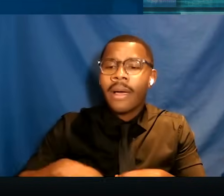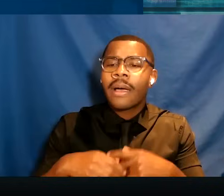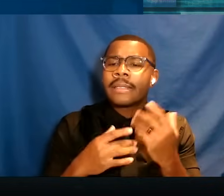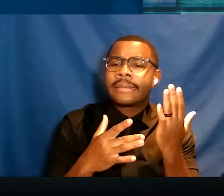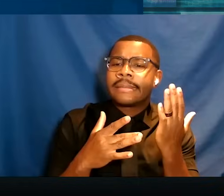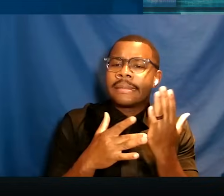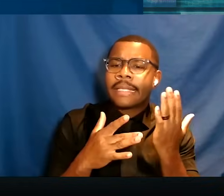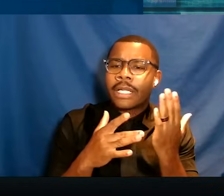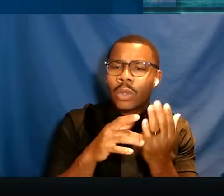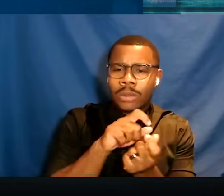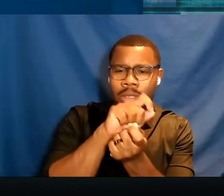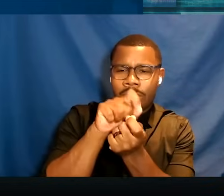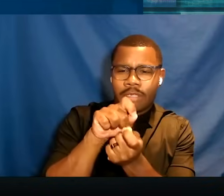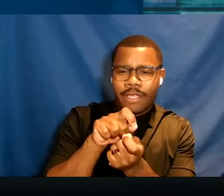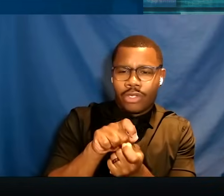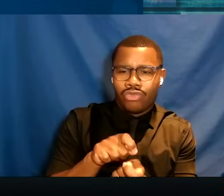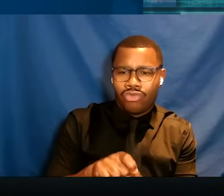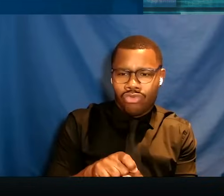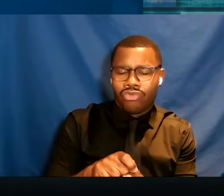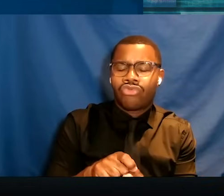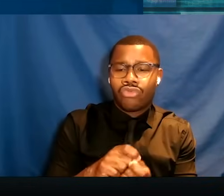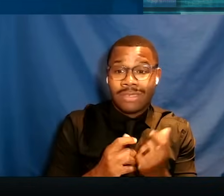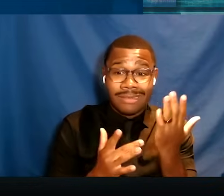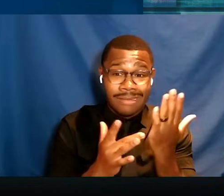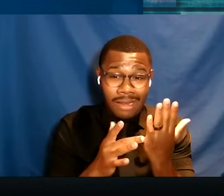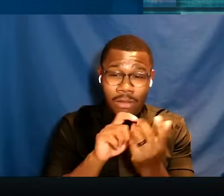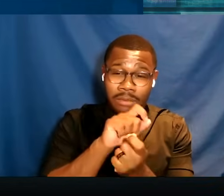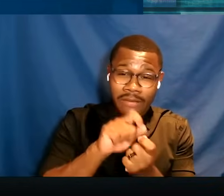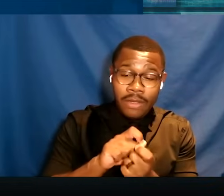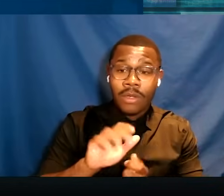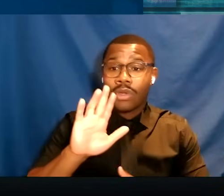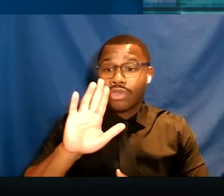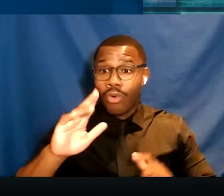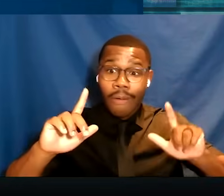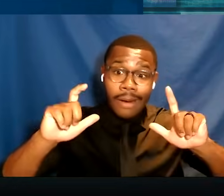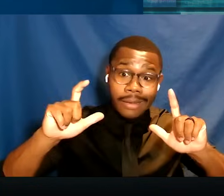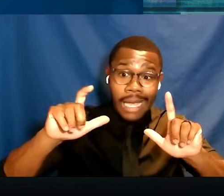too much technical specification about what your camera had to be or how your slate should be.